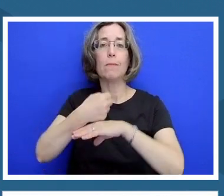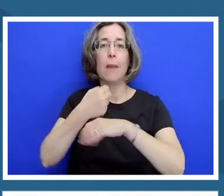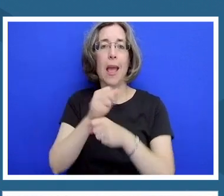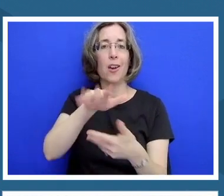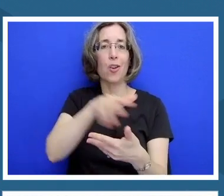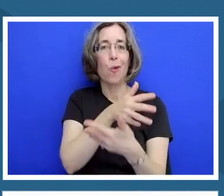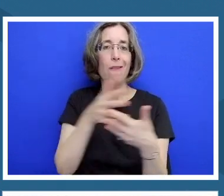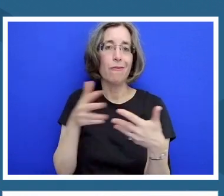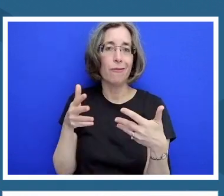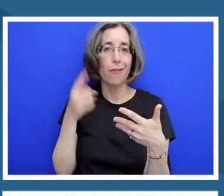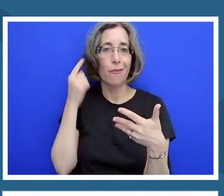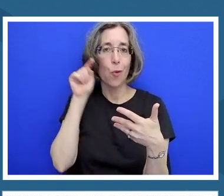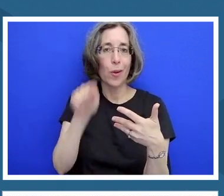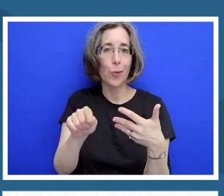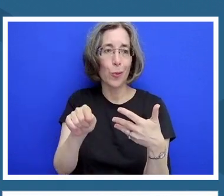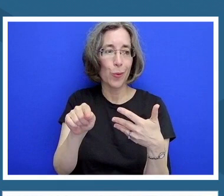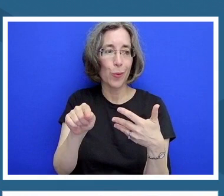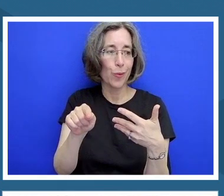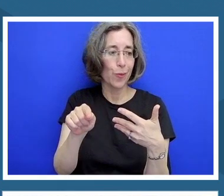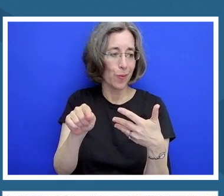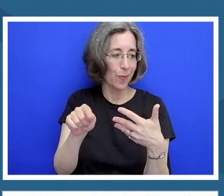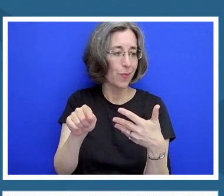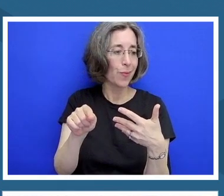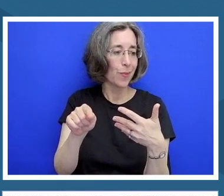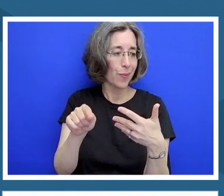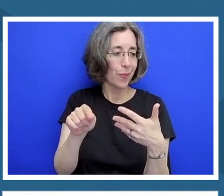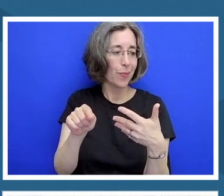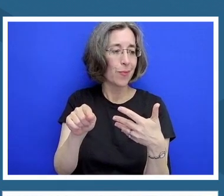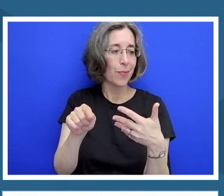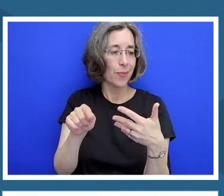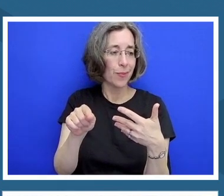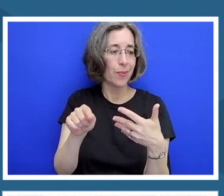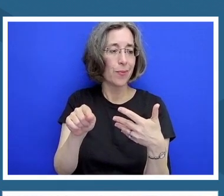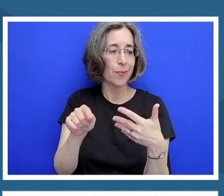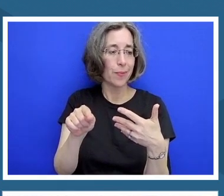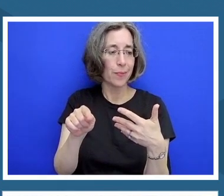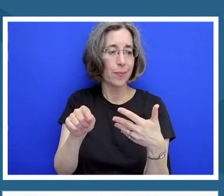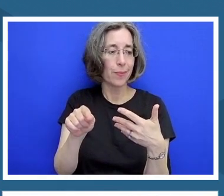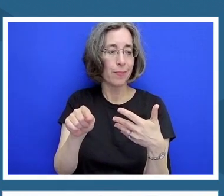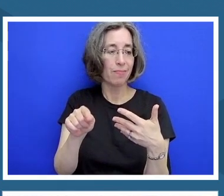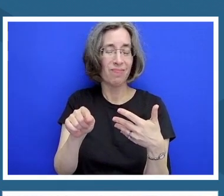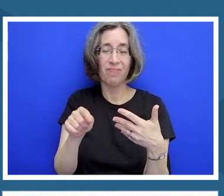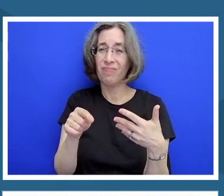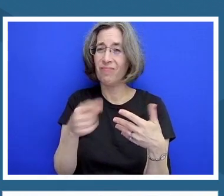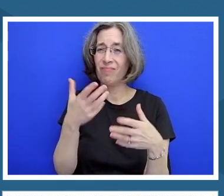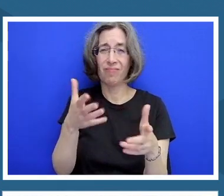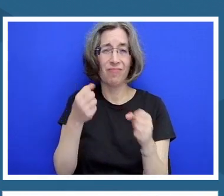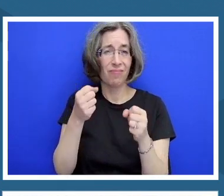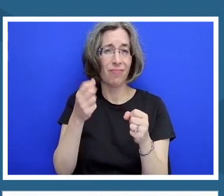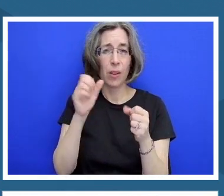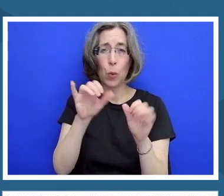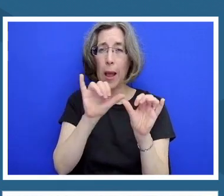so students can very quickly measure the brightness